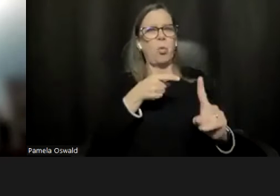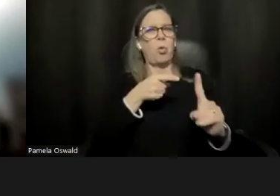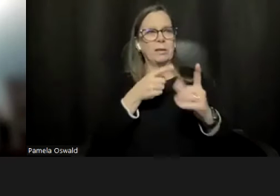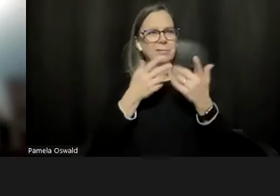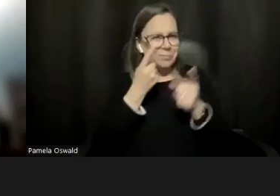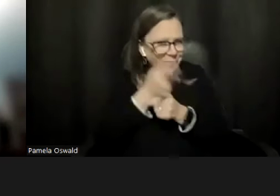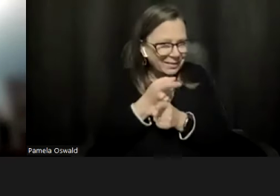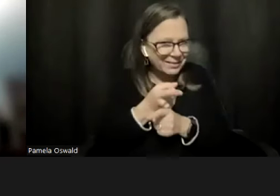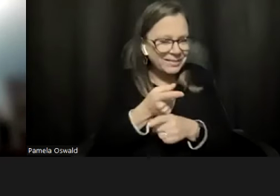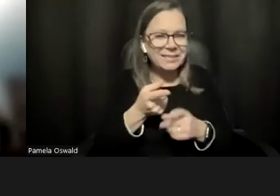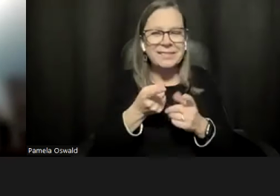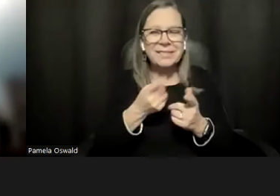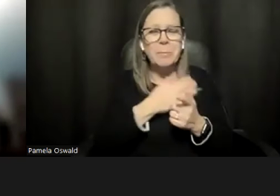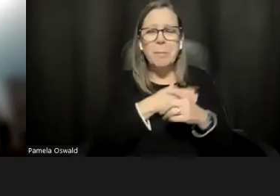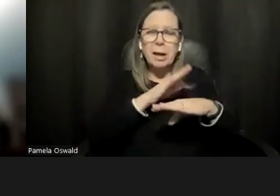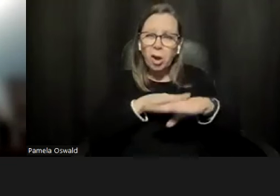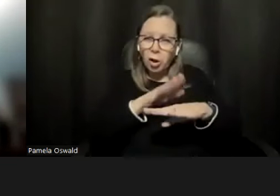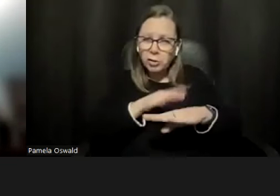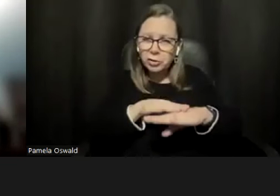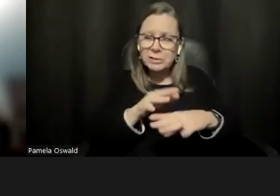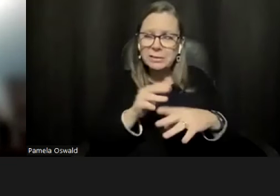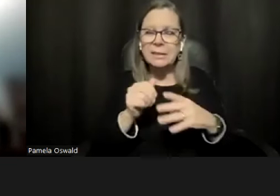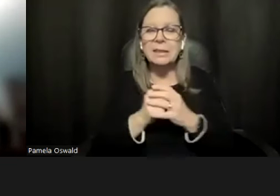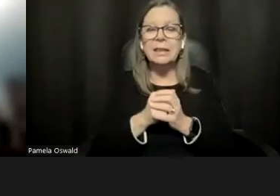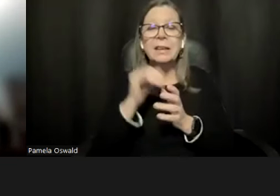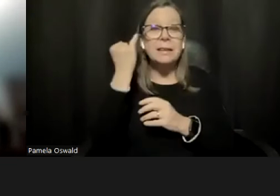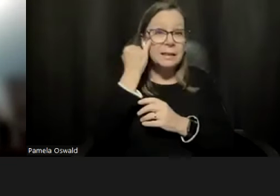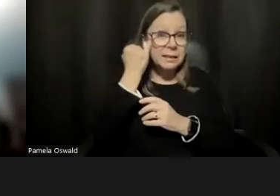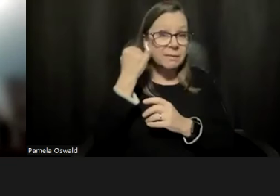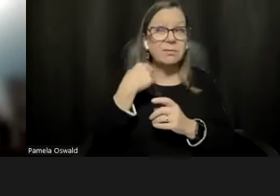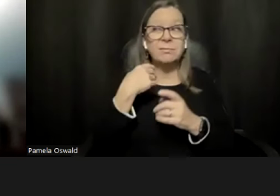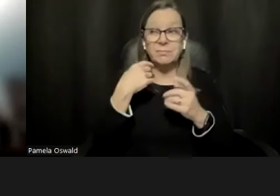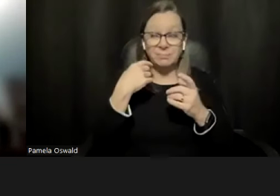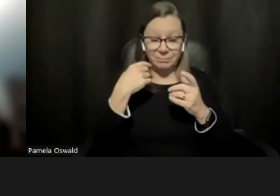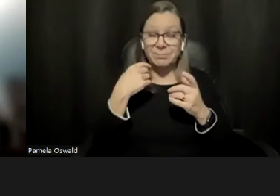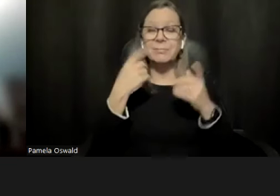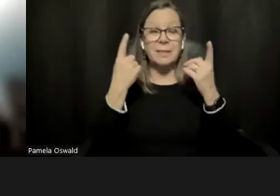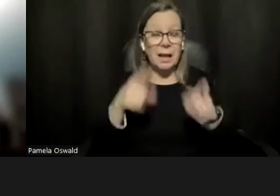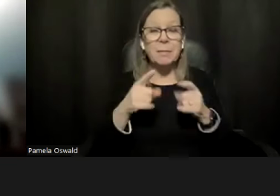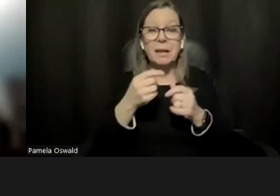I guess my caution would be, if we get to a point where we come every other month, are